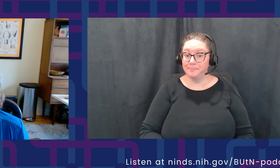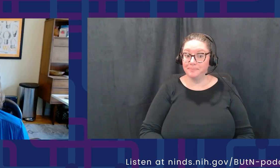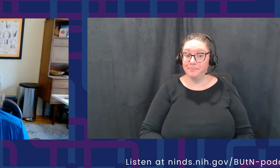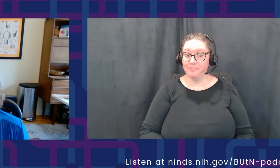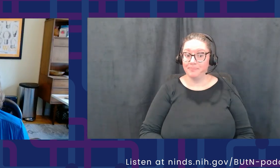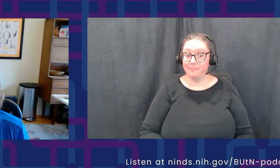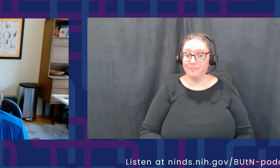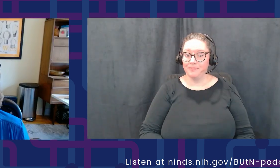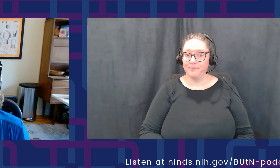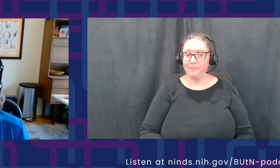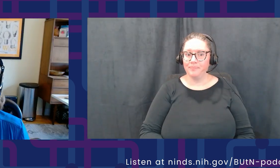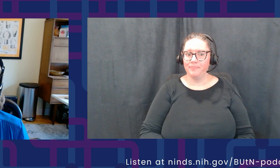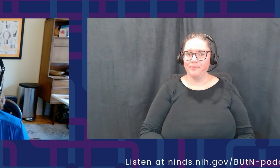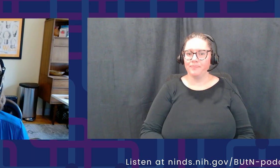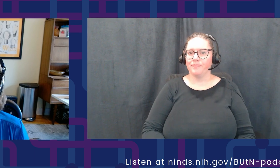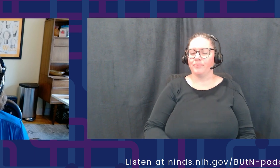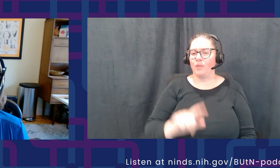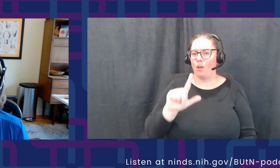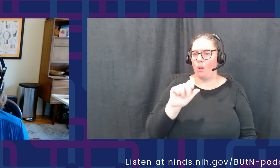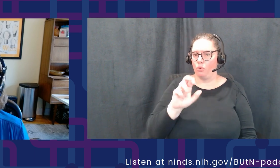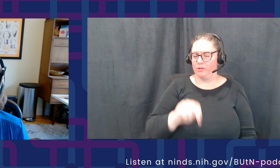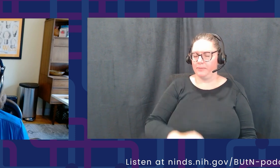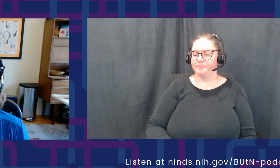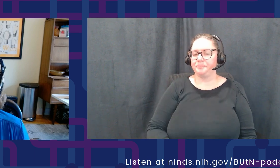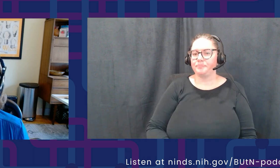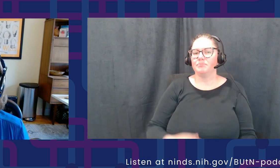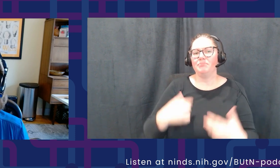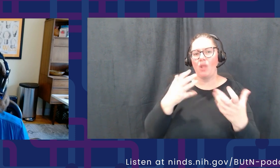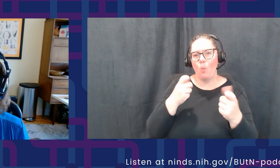Lauren Ullrich: And I wanted to do a little bit of a deeper dive into the